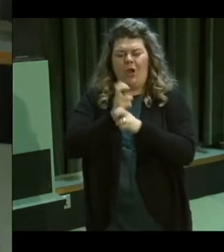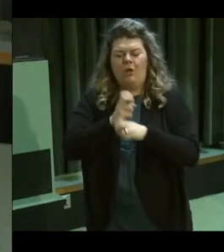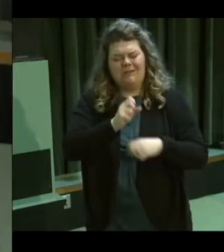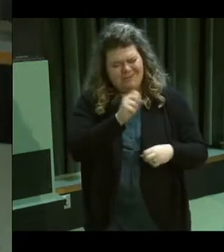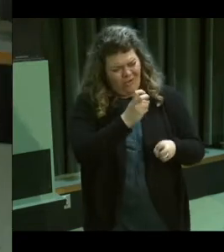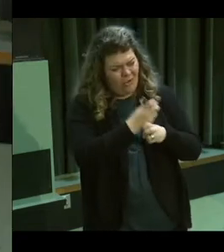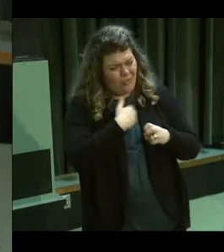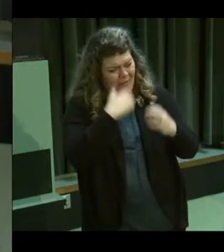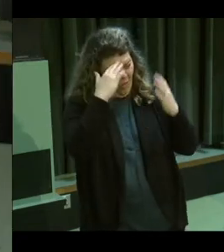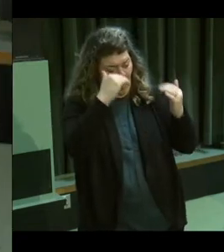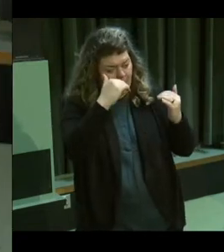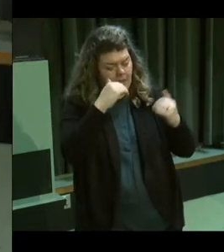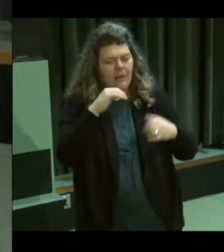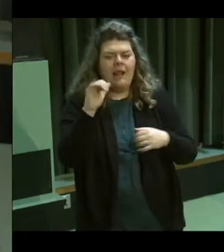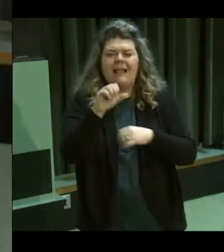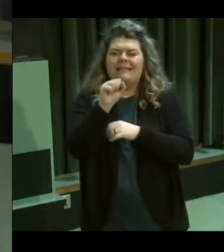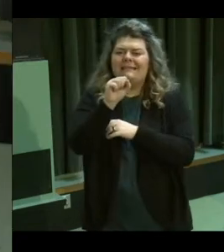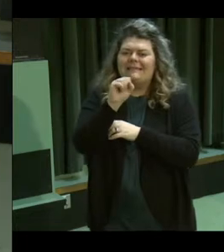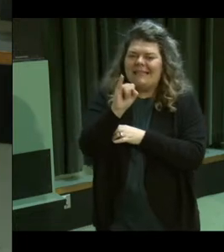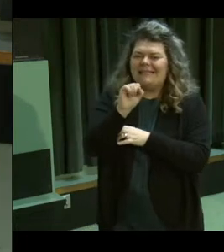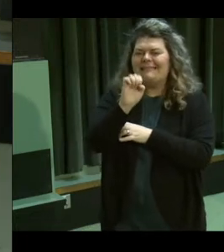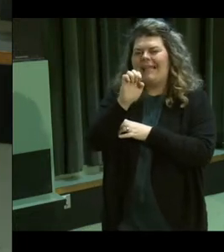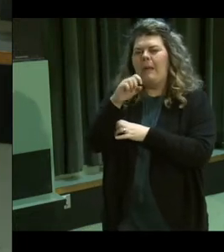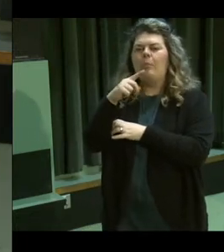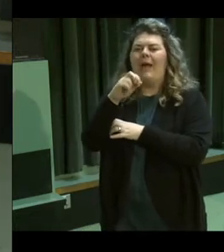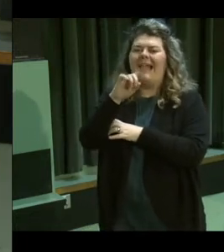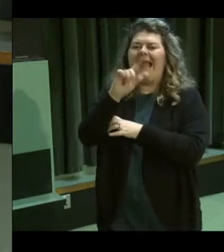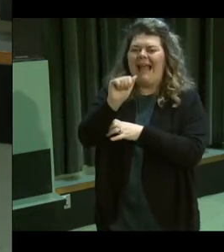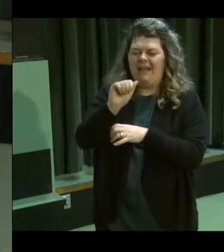hope. It is. Yes. But we will